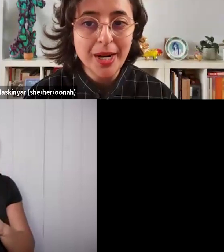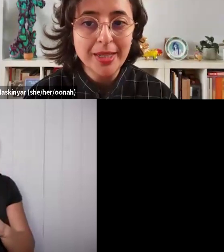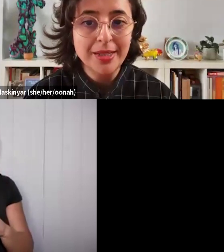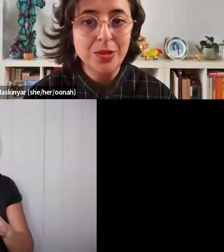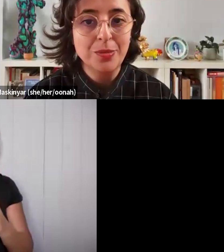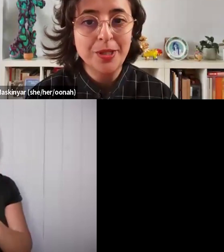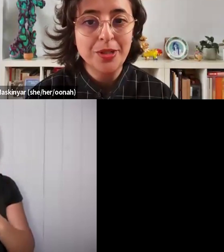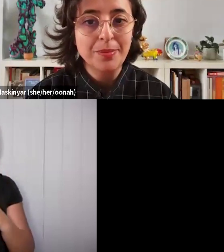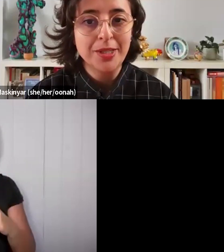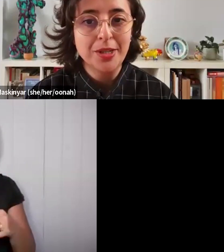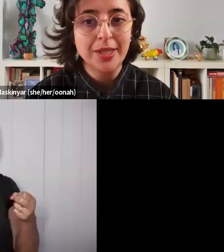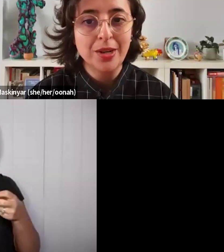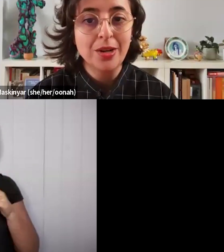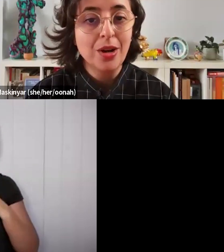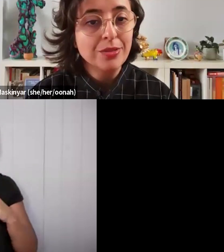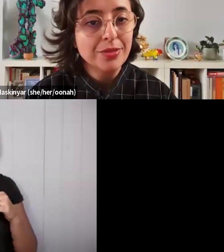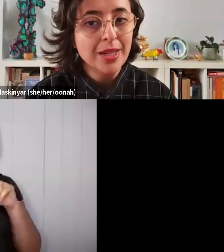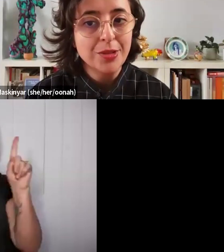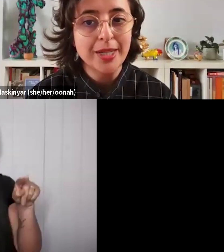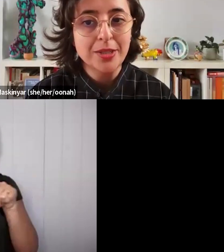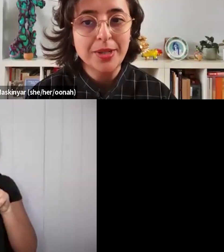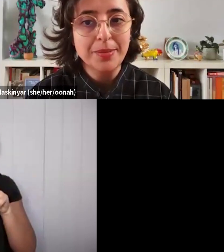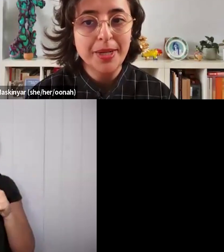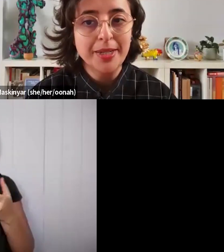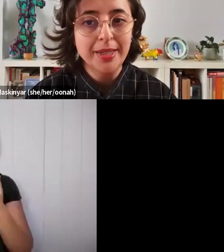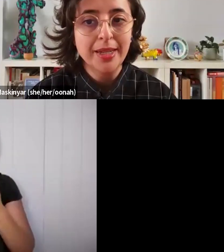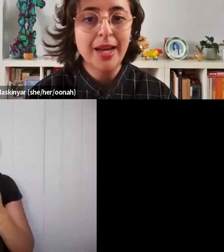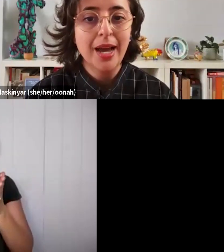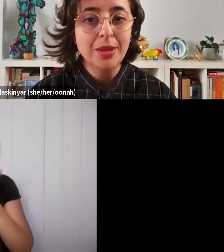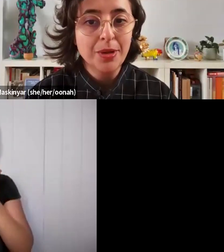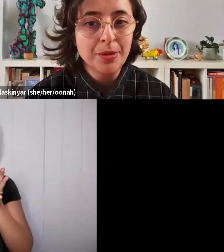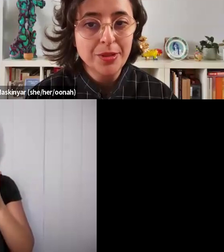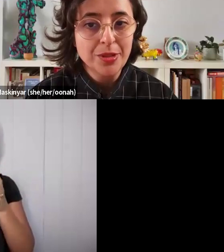directly in the window by toggling on off the live transcript button at the bottom of your